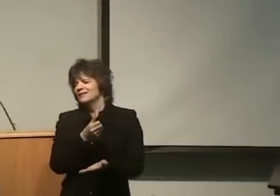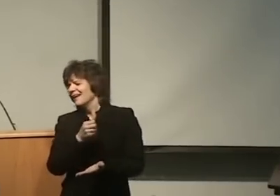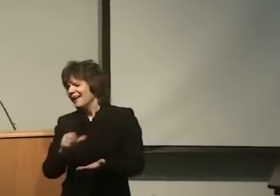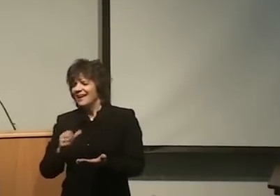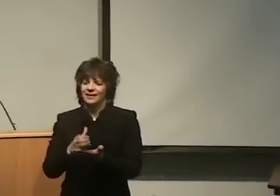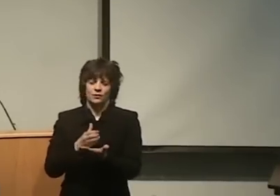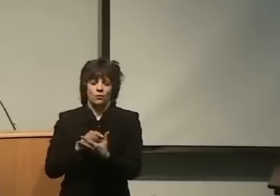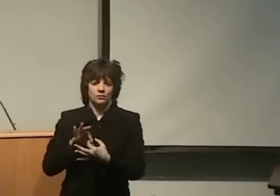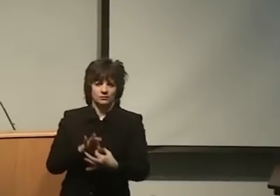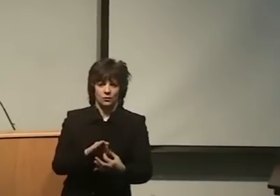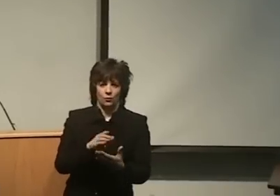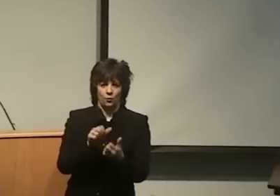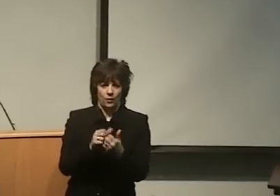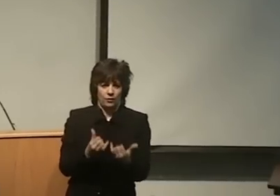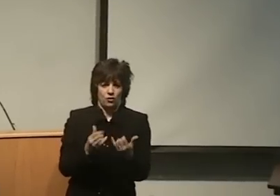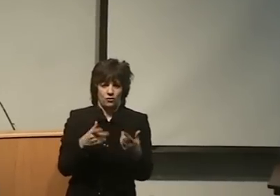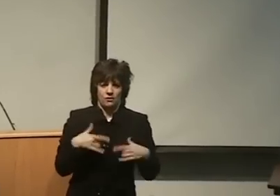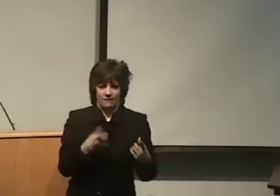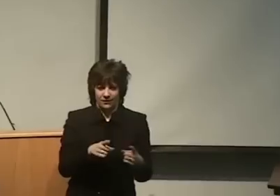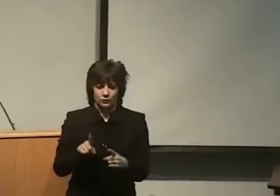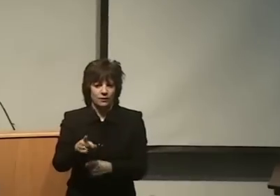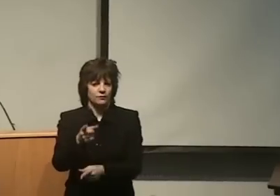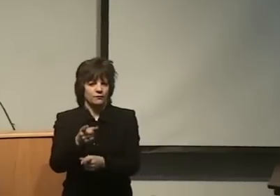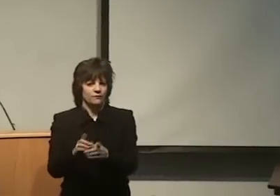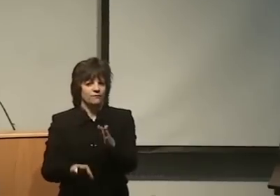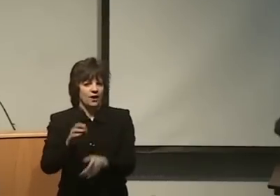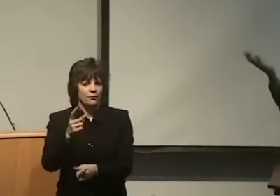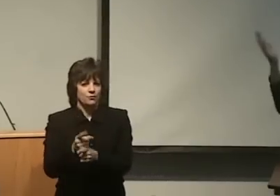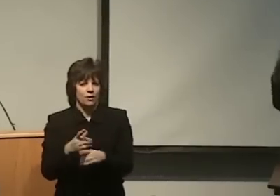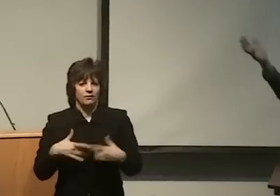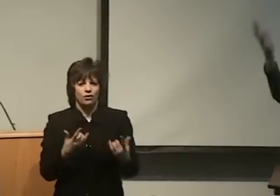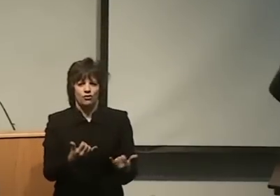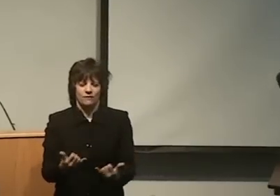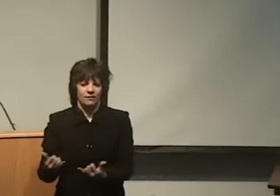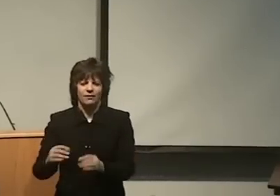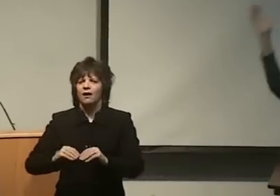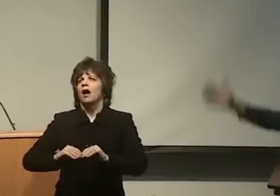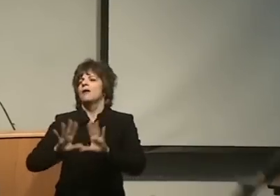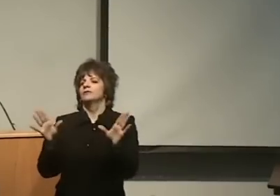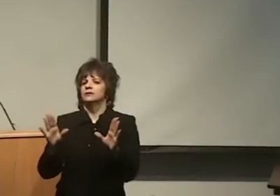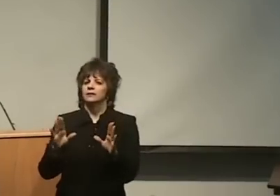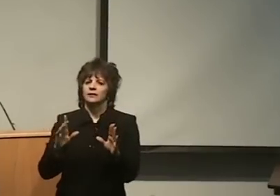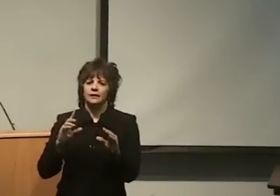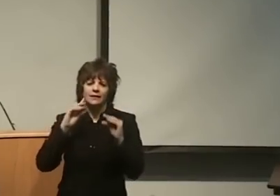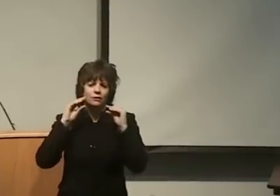You just have to find the right current event. But see the obvious. If you're teaching earthquakes, there's a tsunami in Japan,